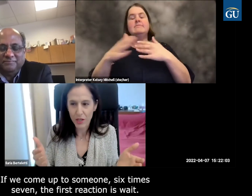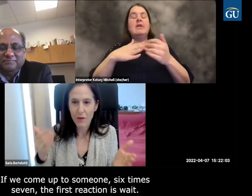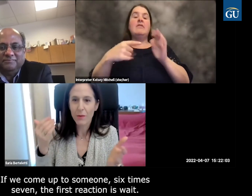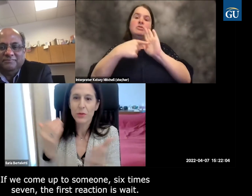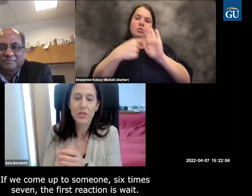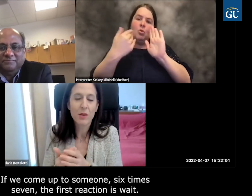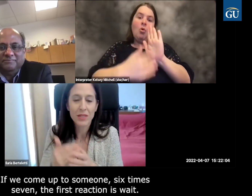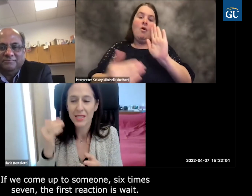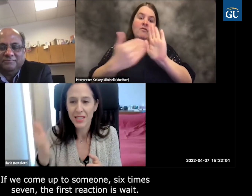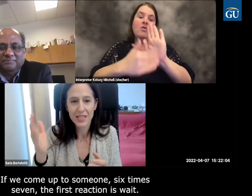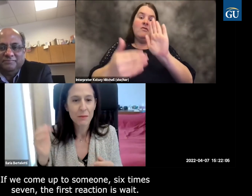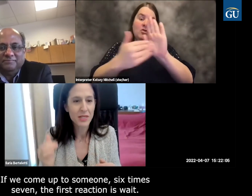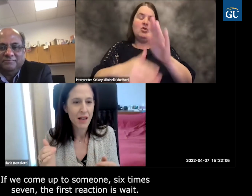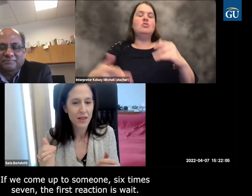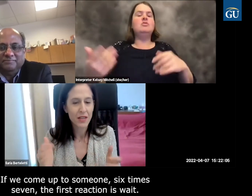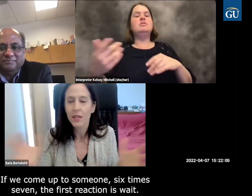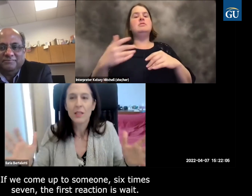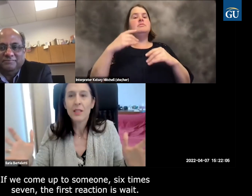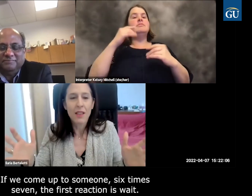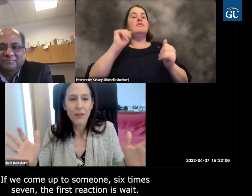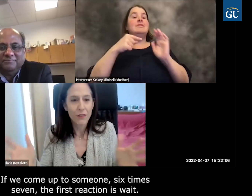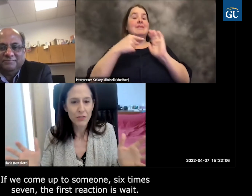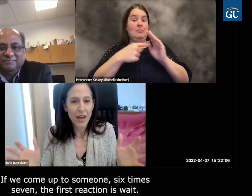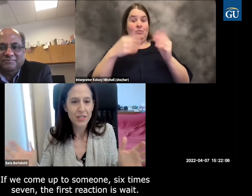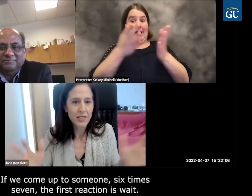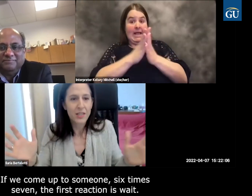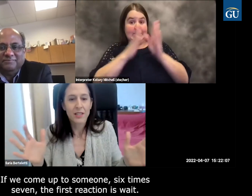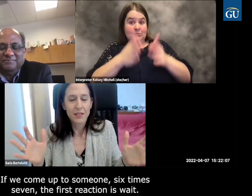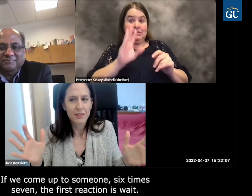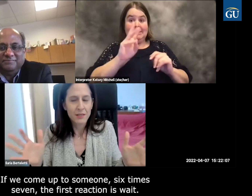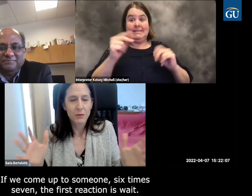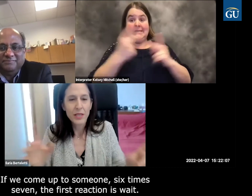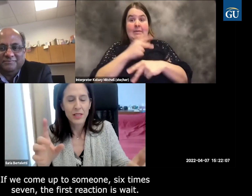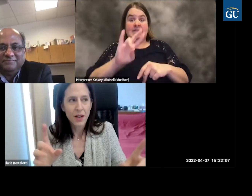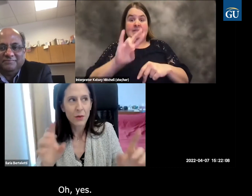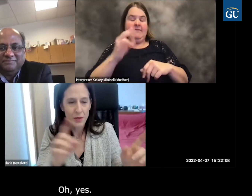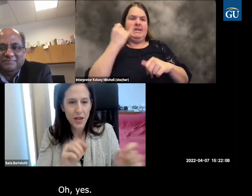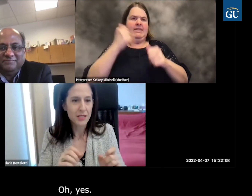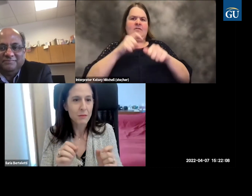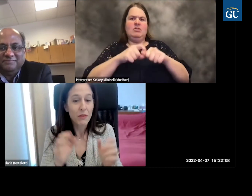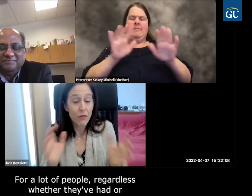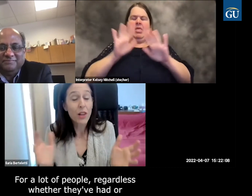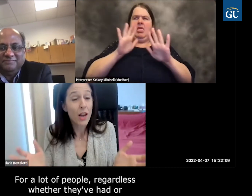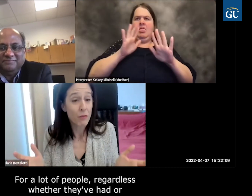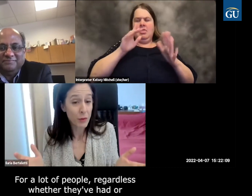come up to someone six times seven the first reaction is